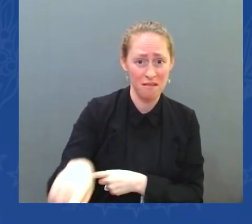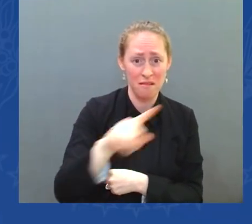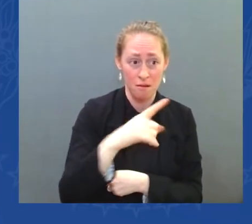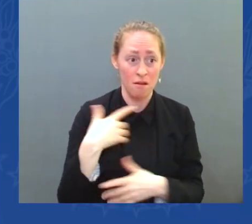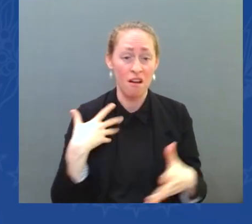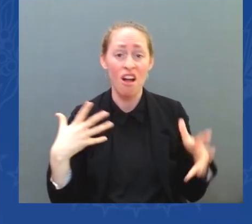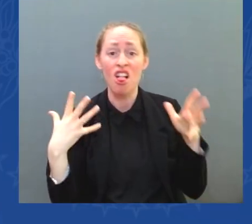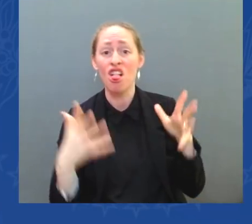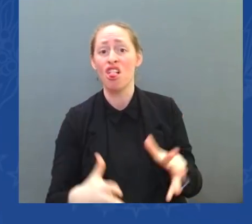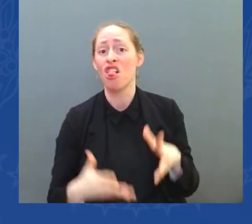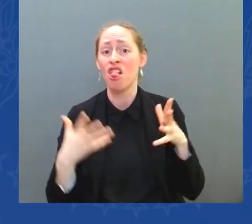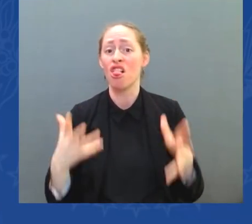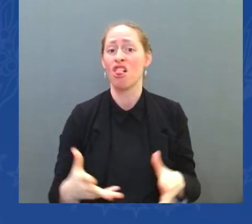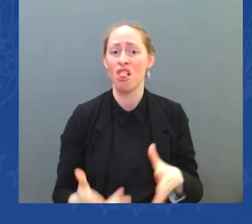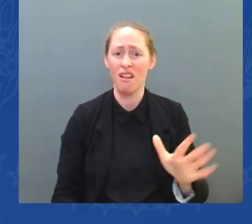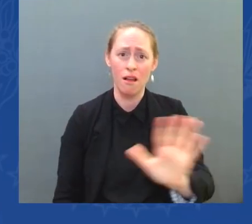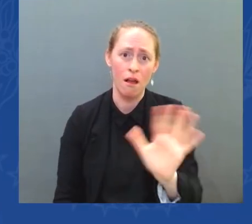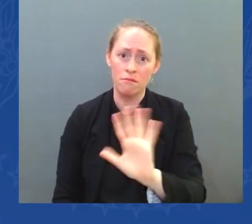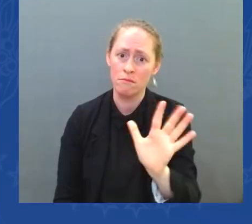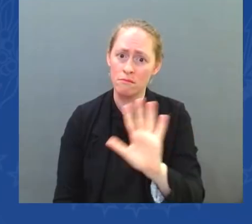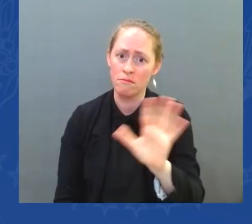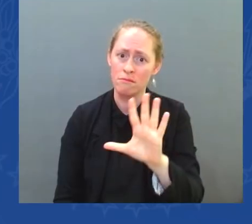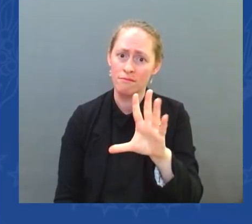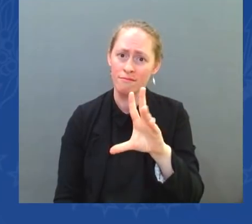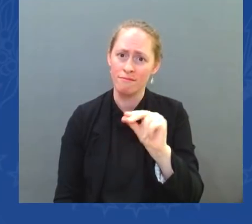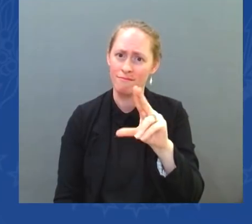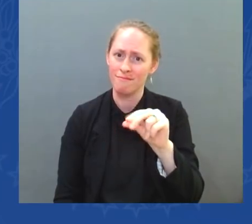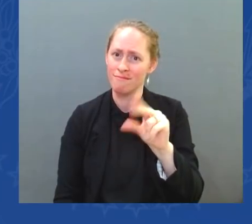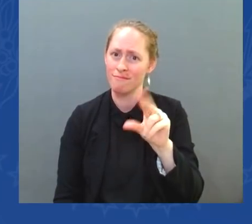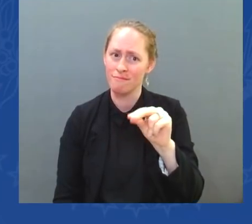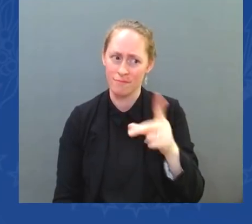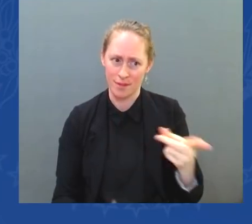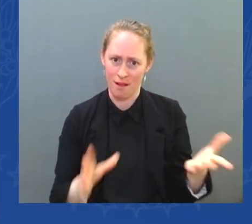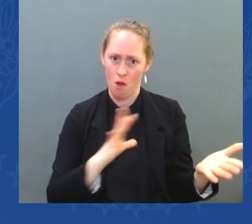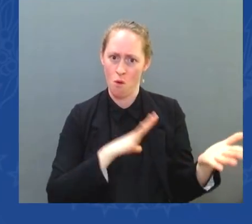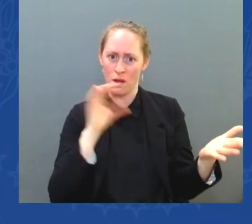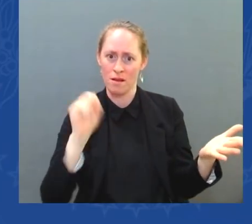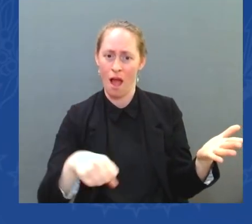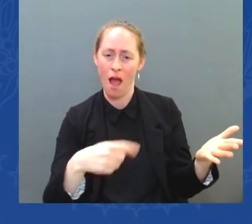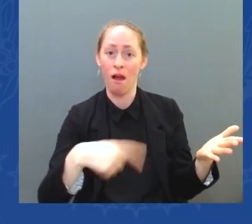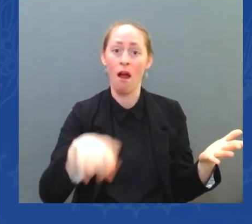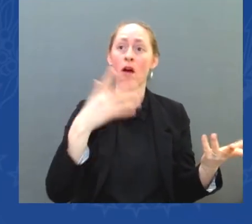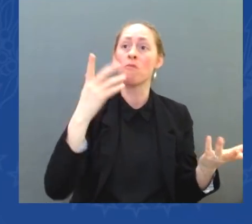peace of mind, certitude about where that product can be sold and you get a fair price for it.